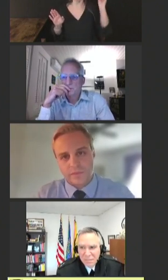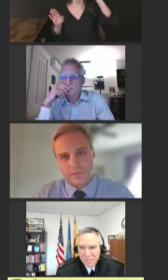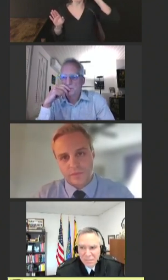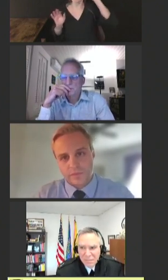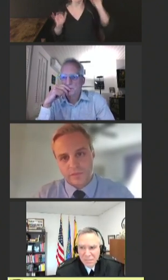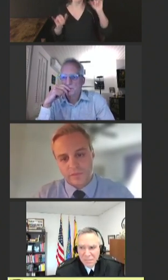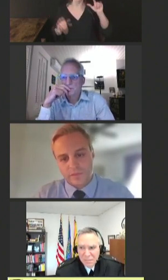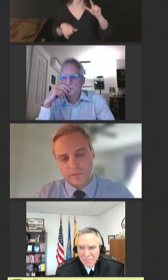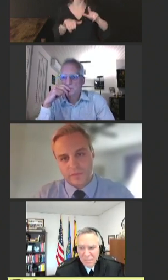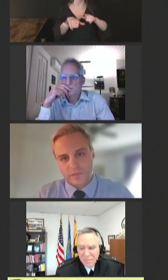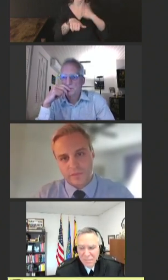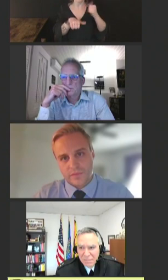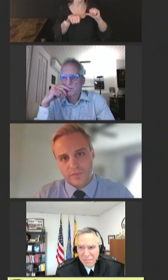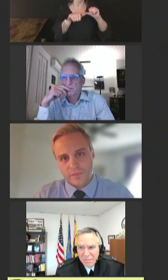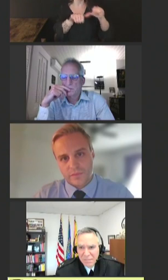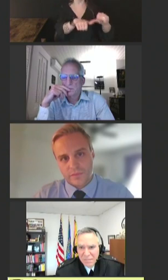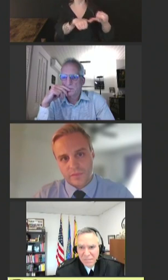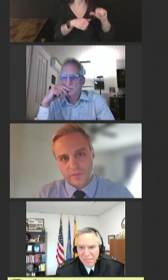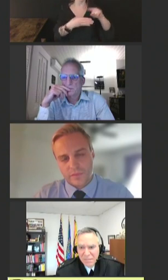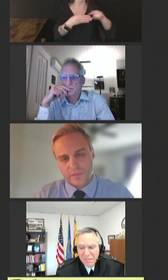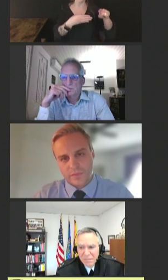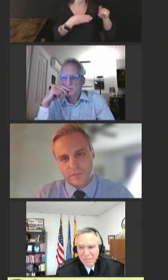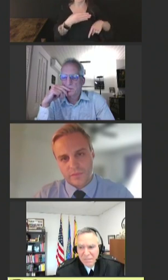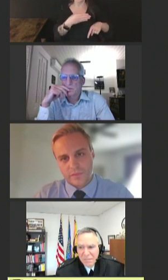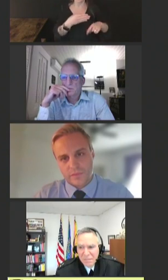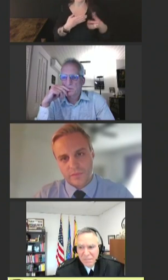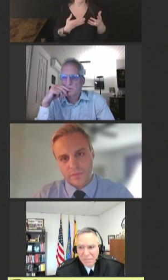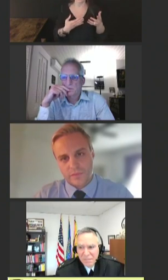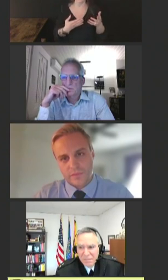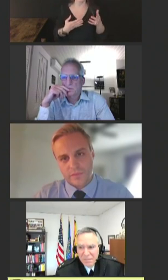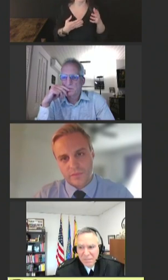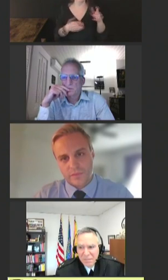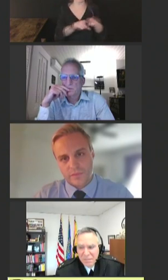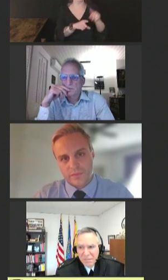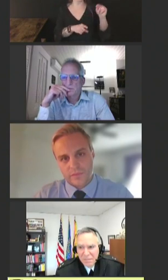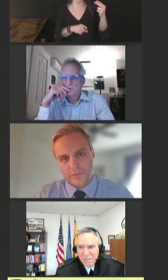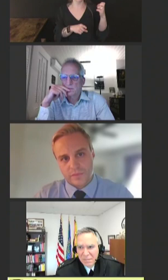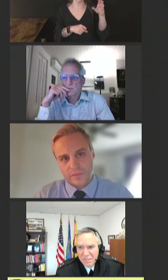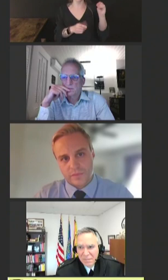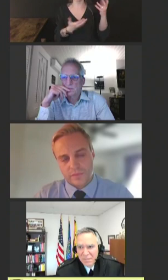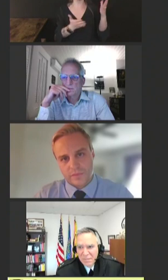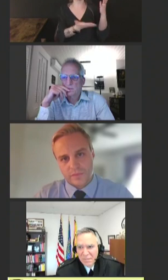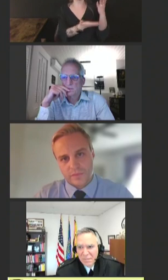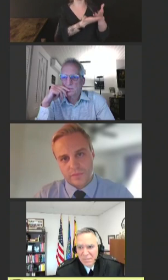as Theo has, you know, wonderfully shown us in his work, really mostly happen in